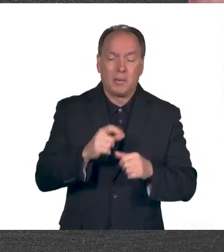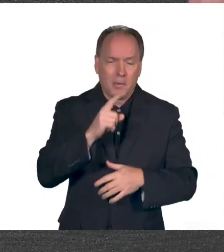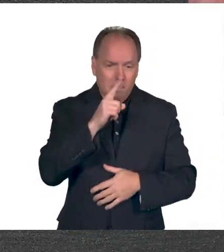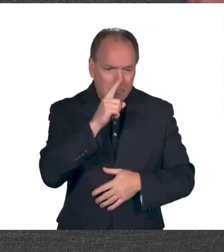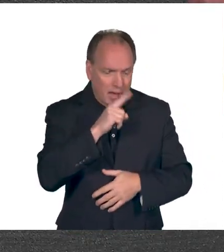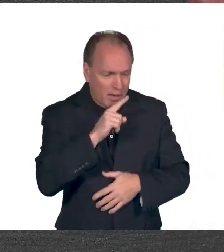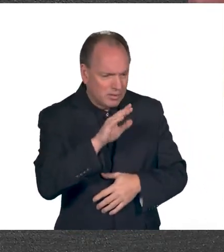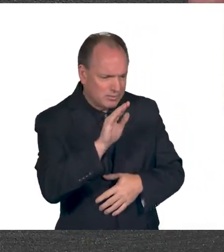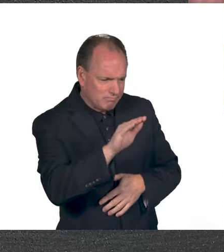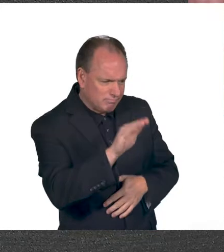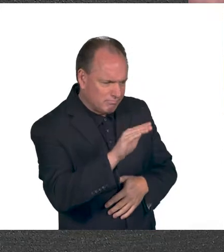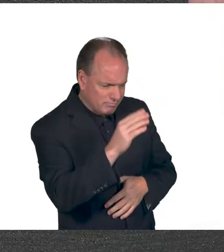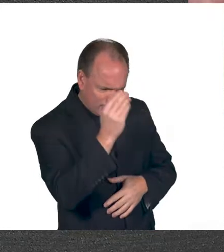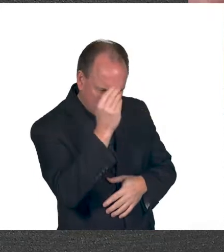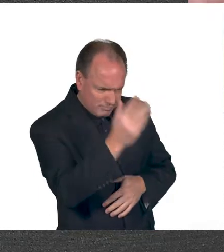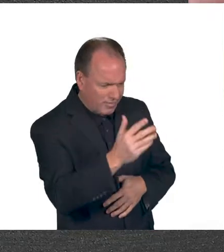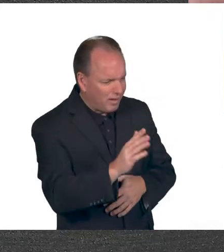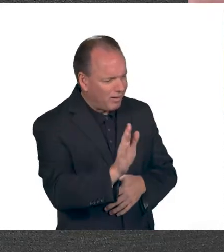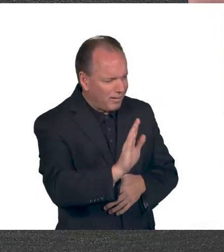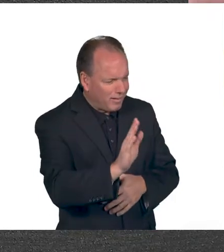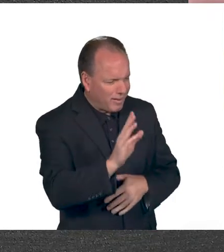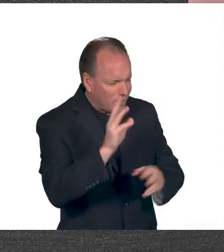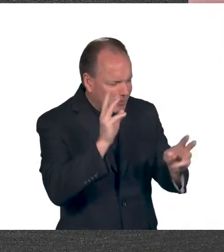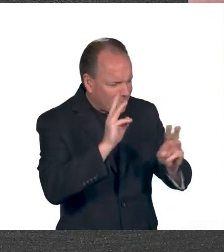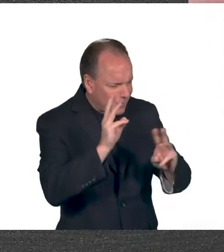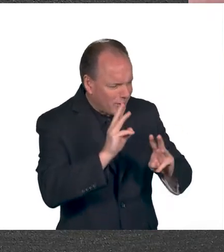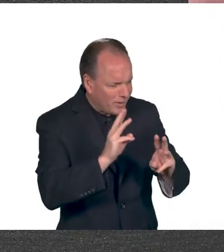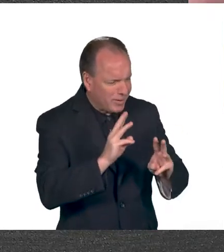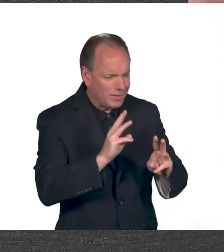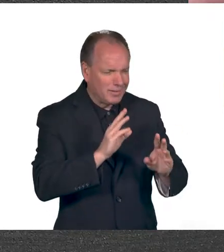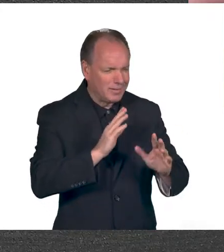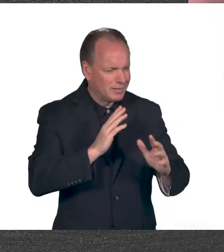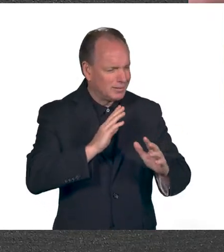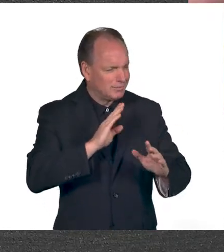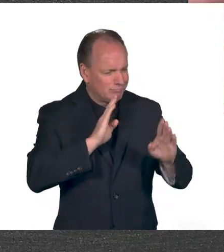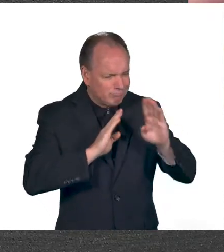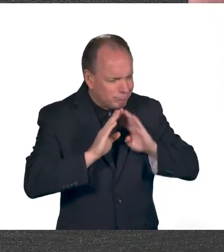"Mouse squeaks 'Don't fret don't fuss, look see,